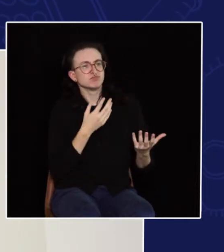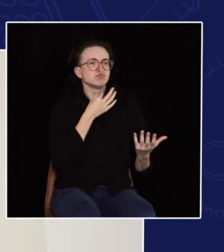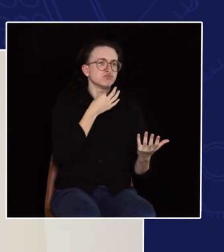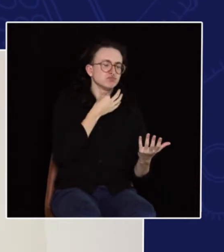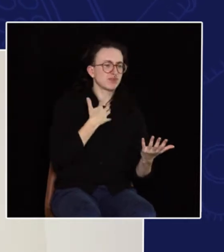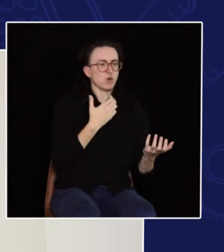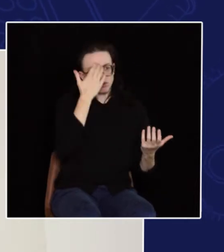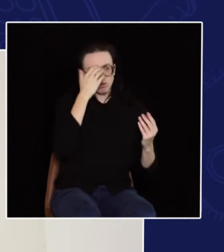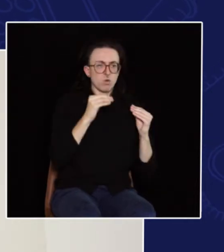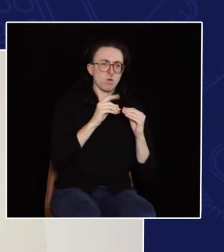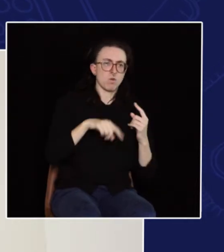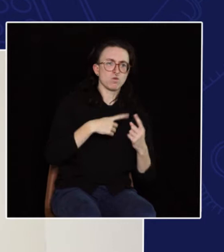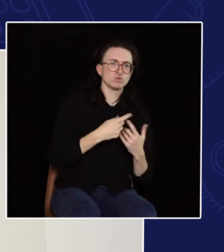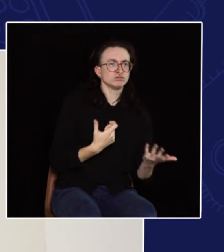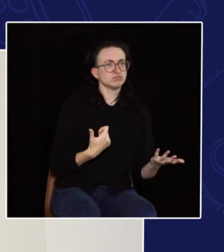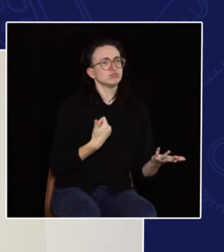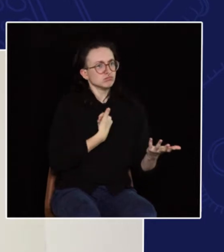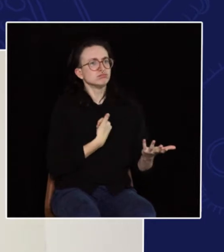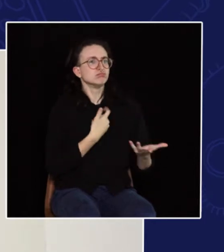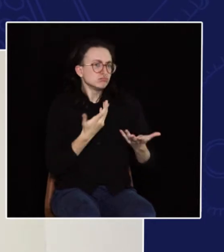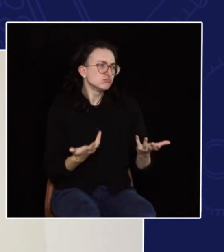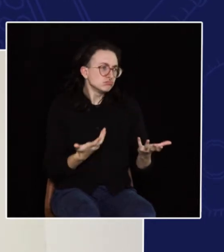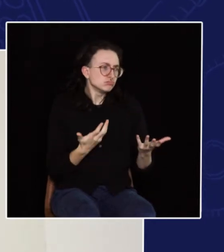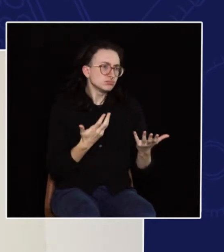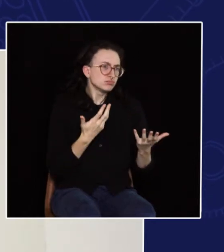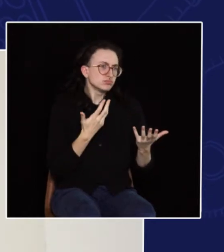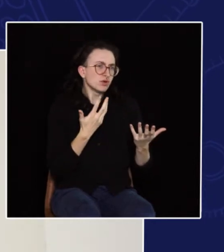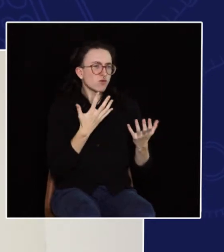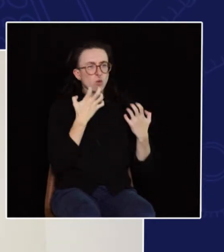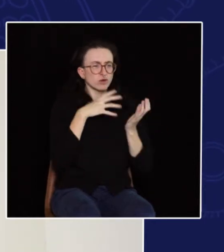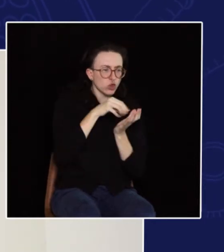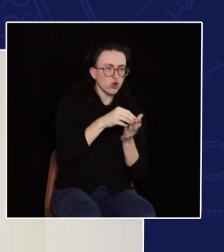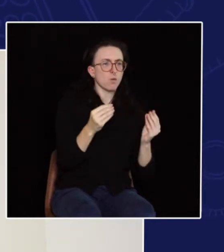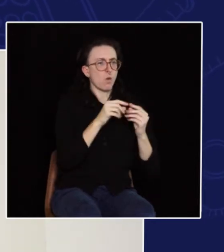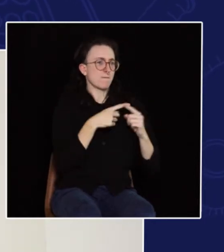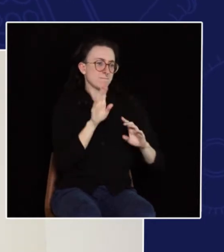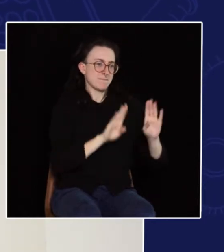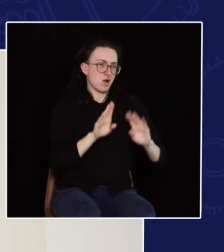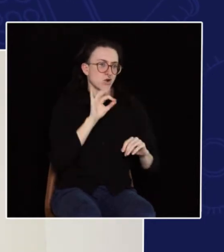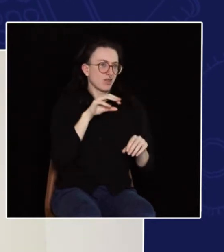and I would like to know more about myself and the biology of the inner ear.